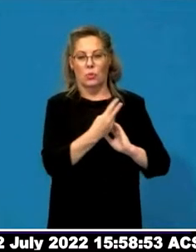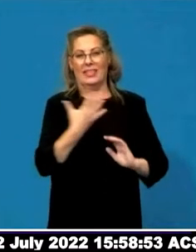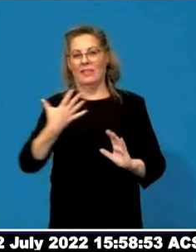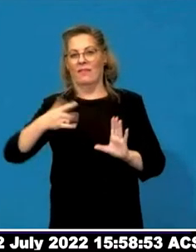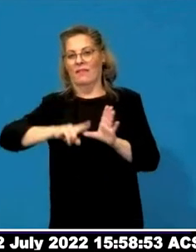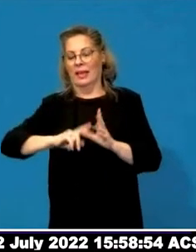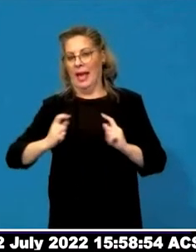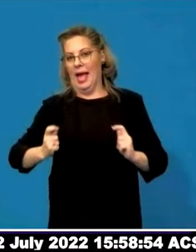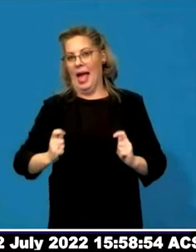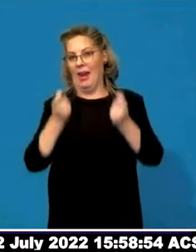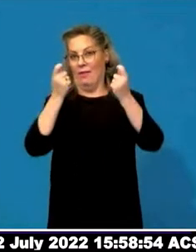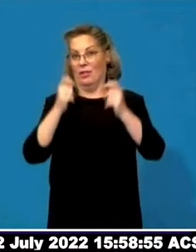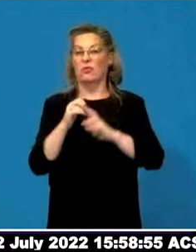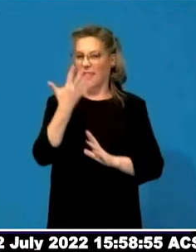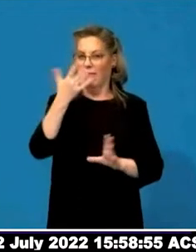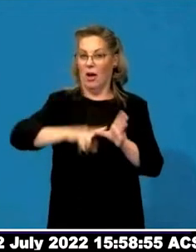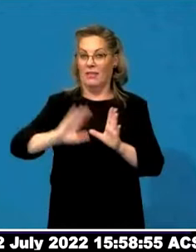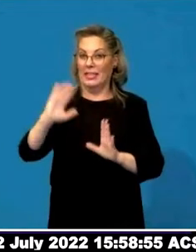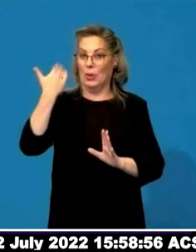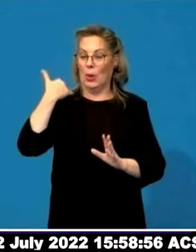five years ago, and, yeah, just to continue on,